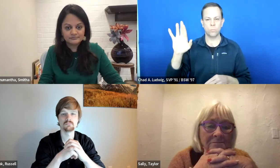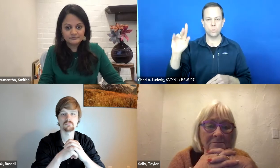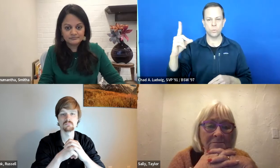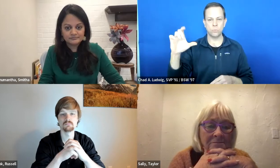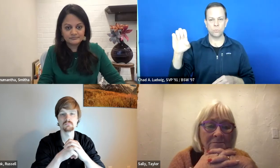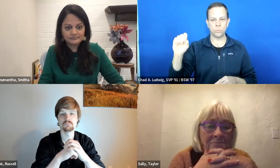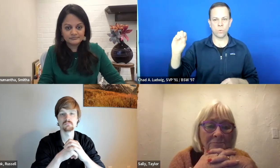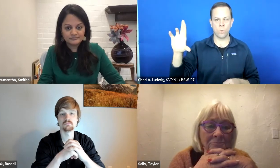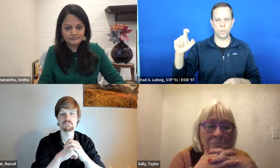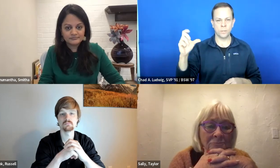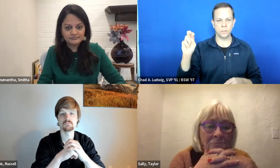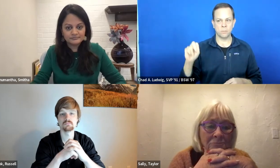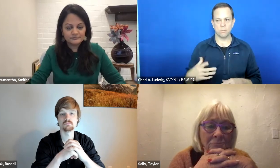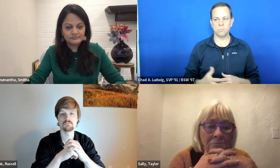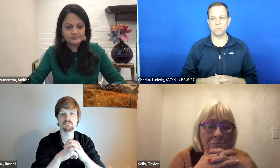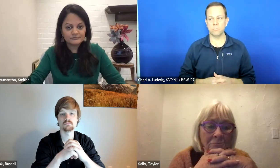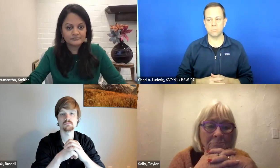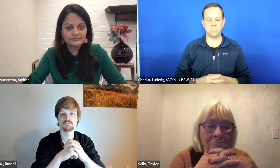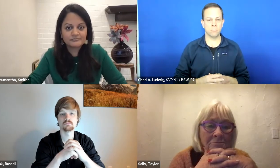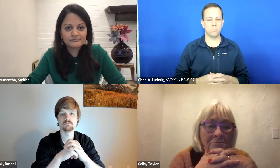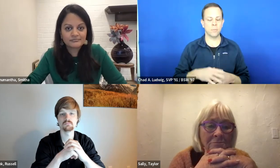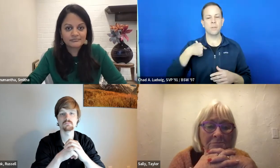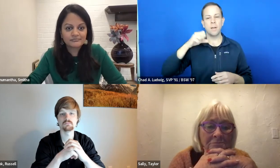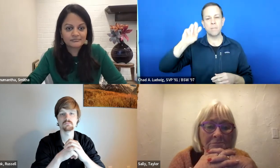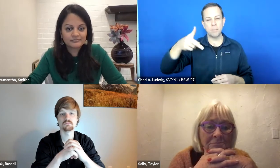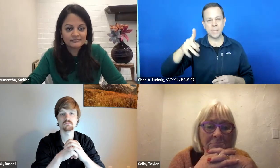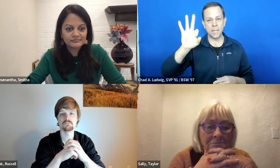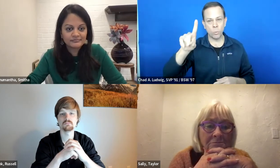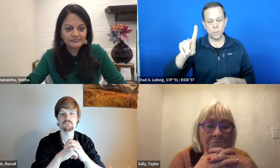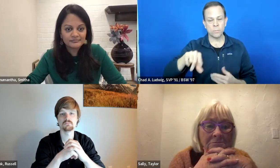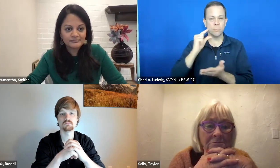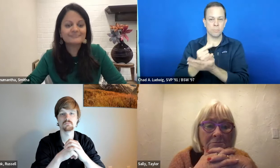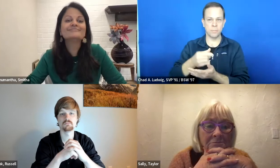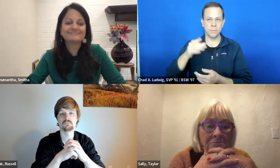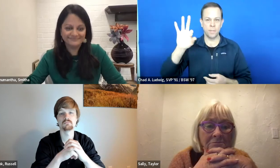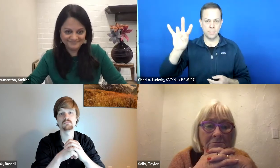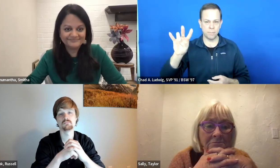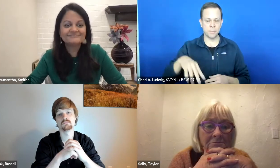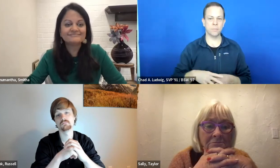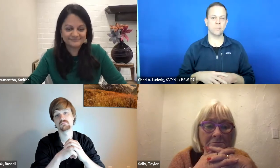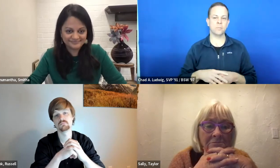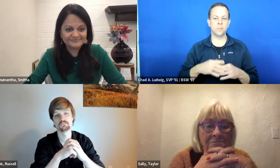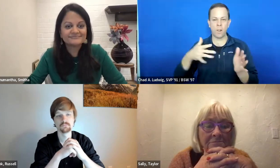as well as a nonprofit agency, as well, for Bridges Oregon. I'm SVP '91.